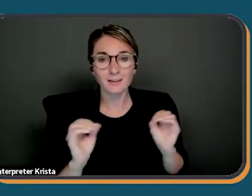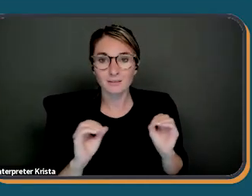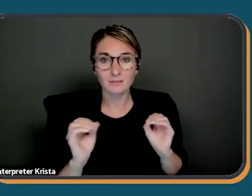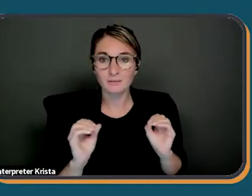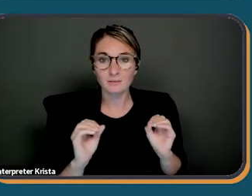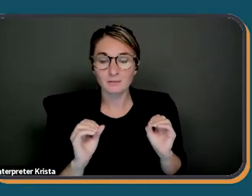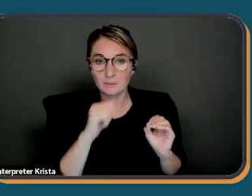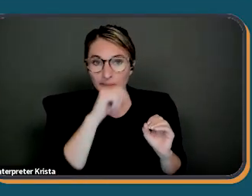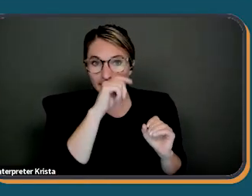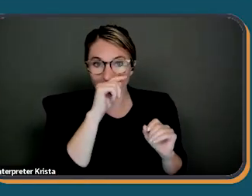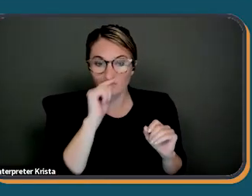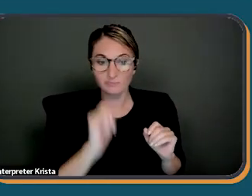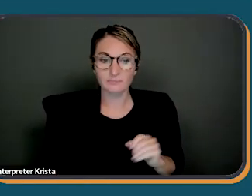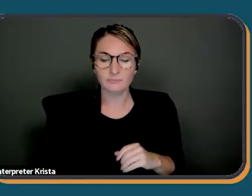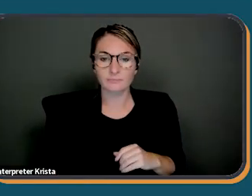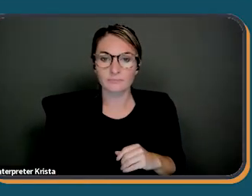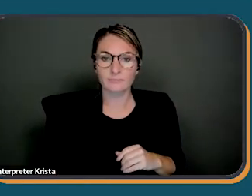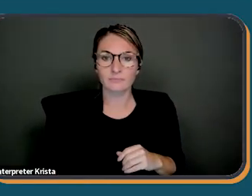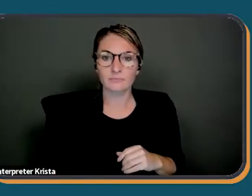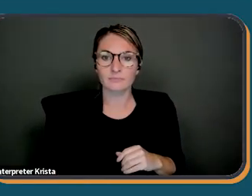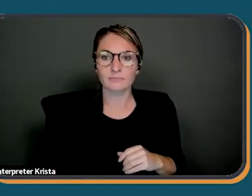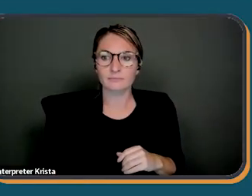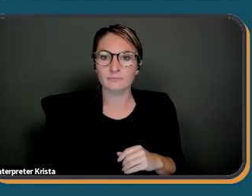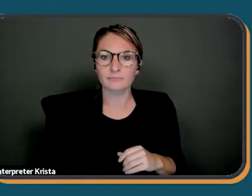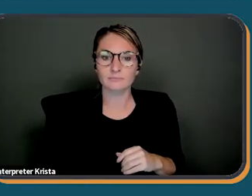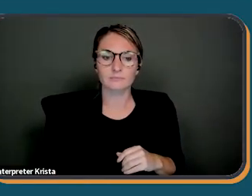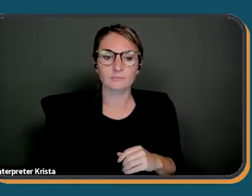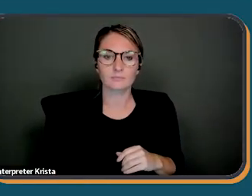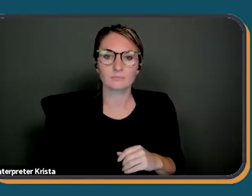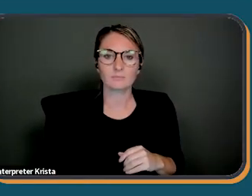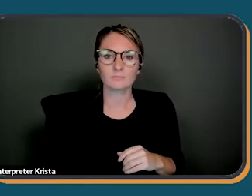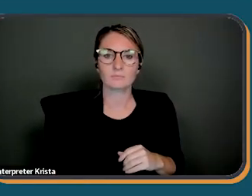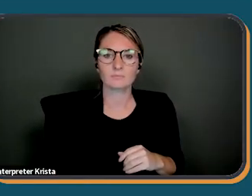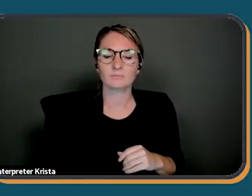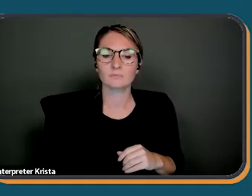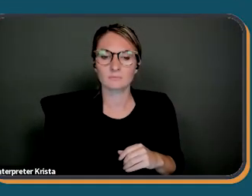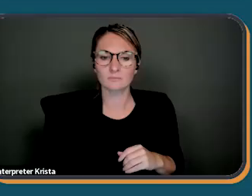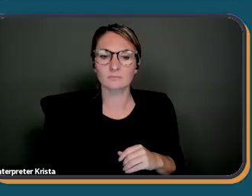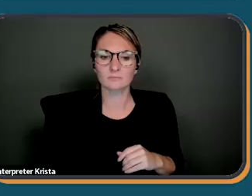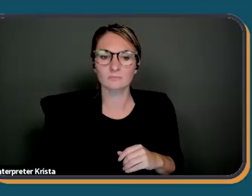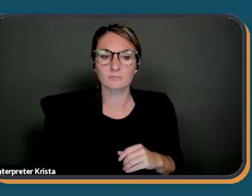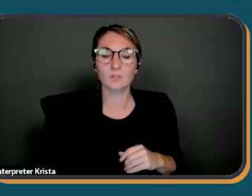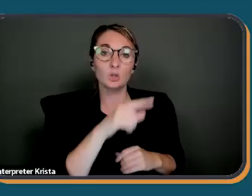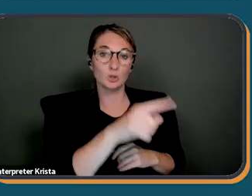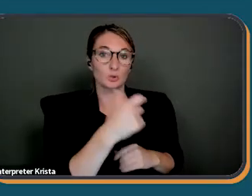Latisha Brown: None to the response